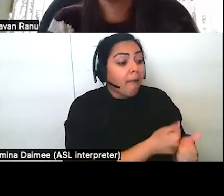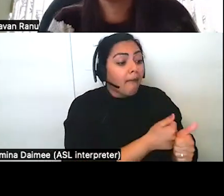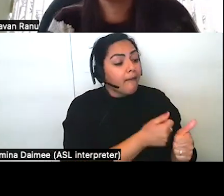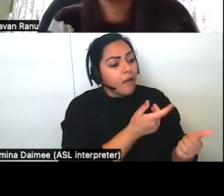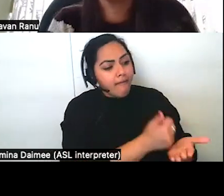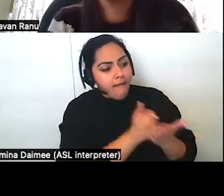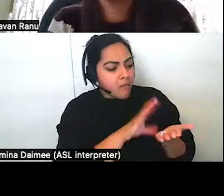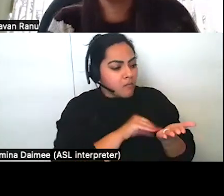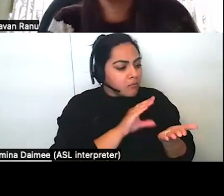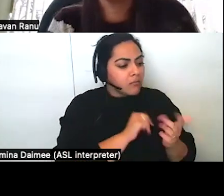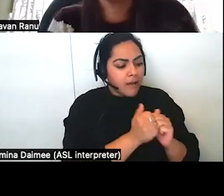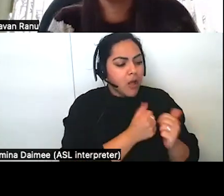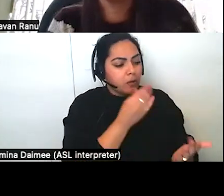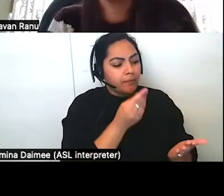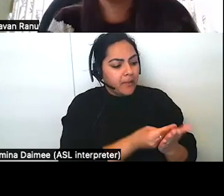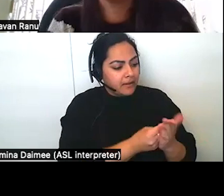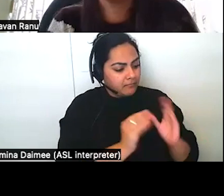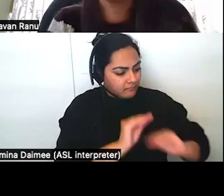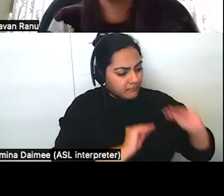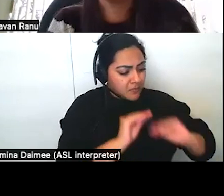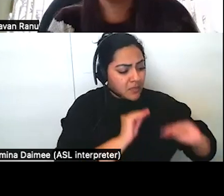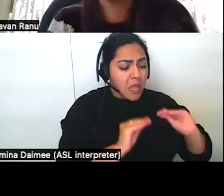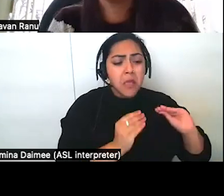could be that they're having trouble finding titles that speak to them and their needs.